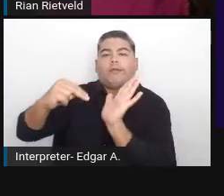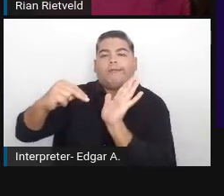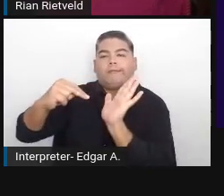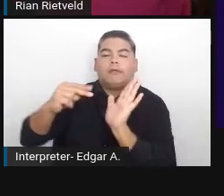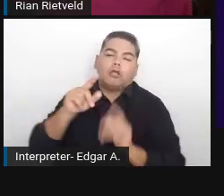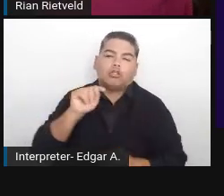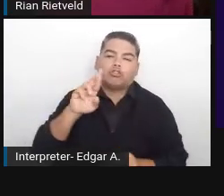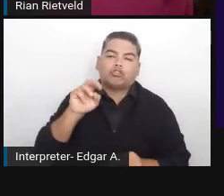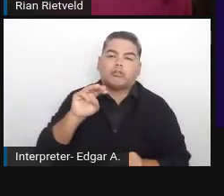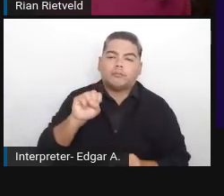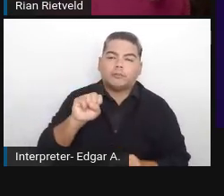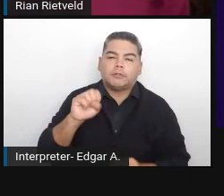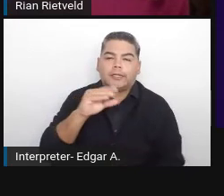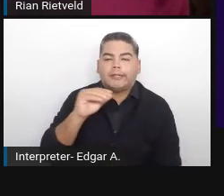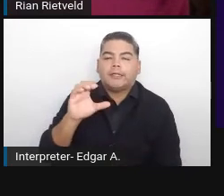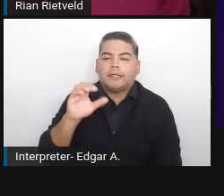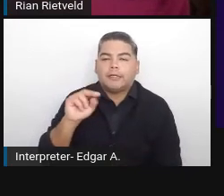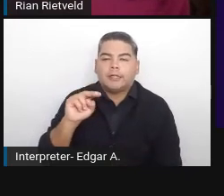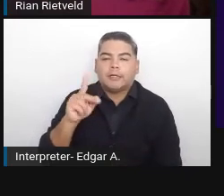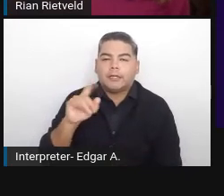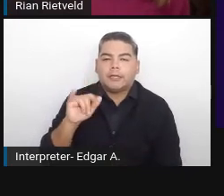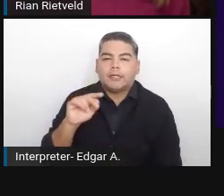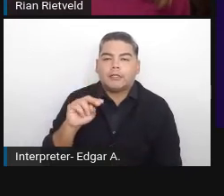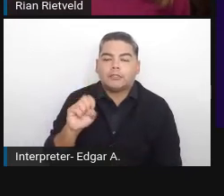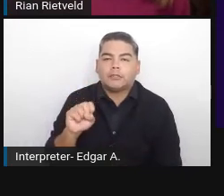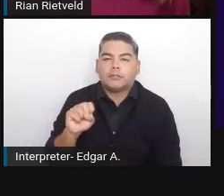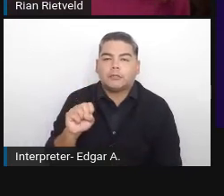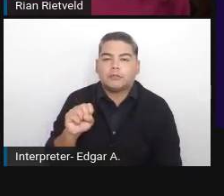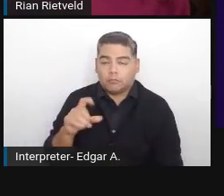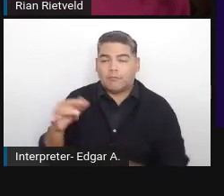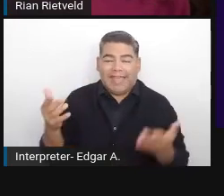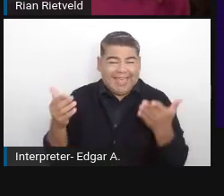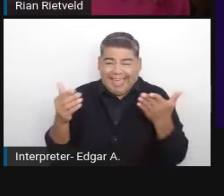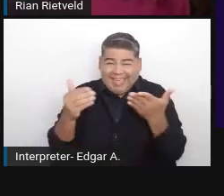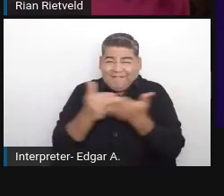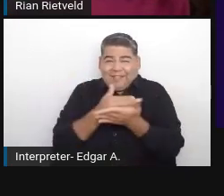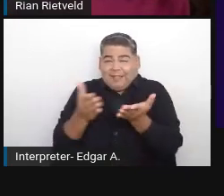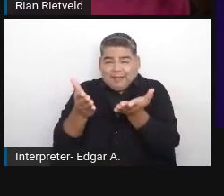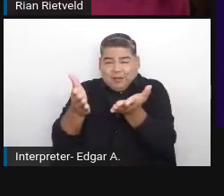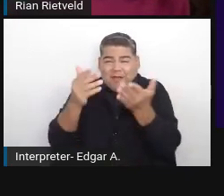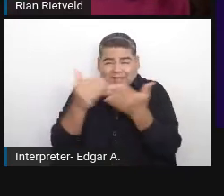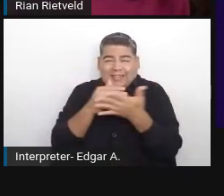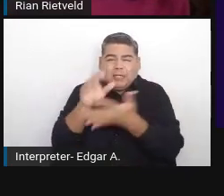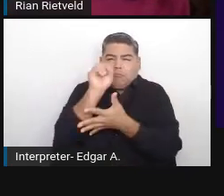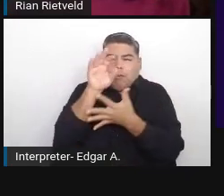Everything is read out if the input fields or the form control gets focused.